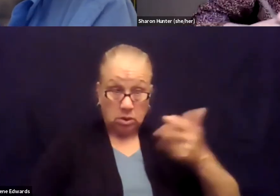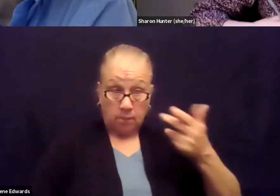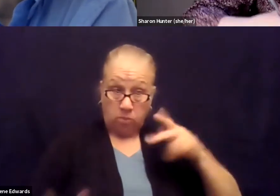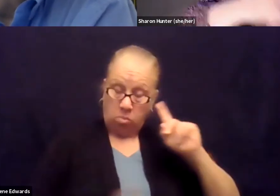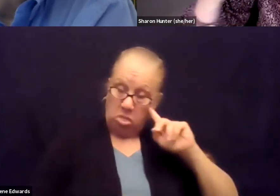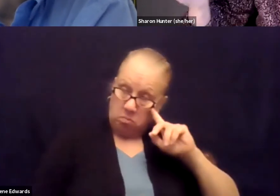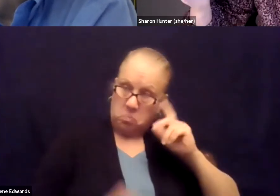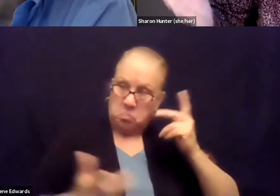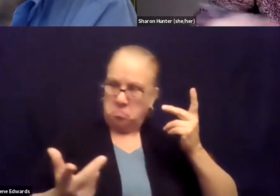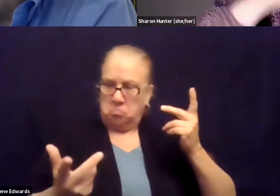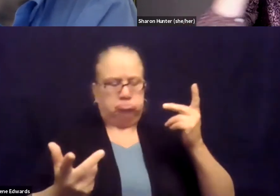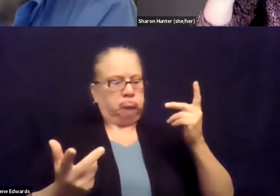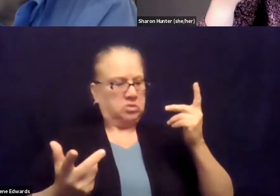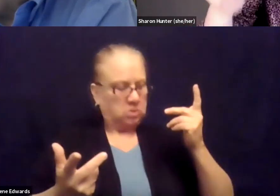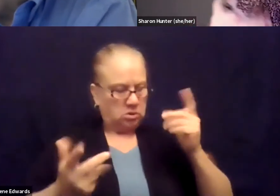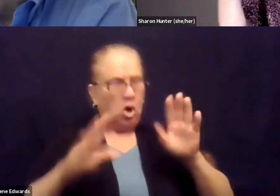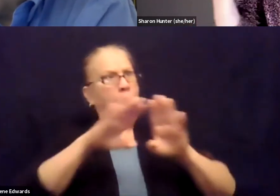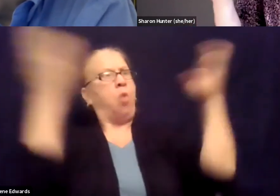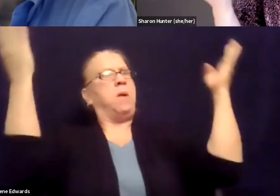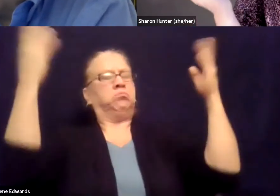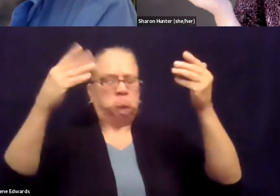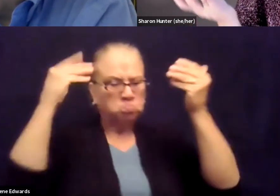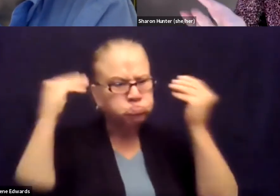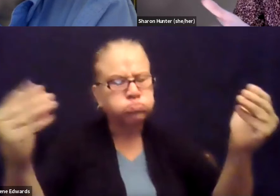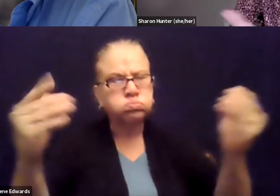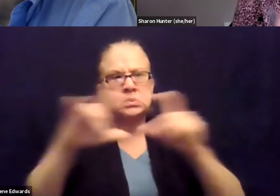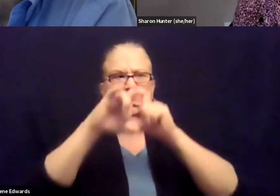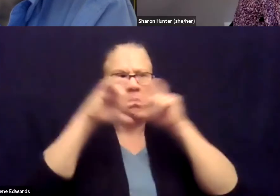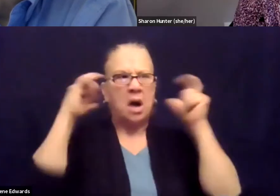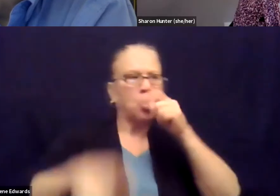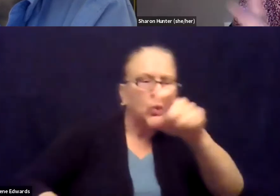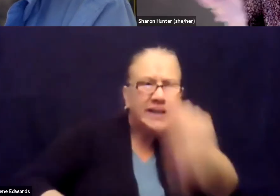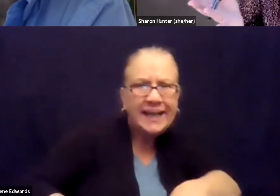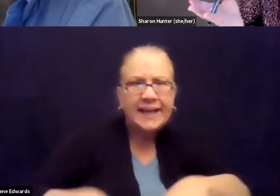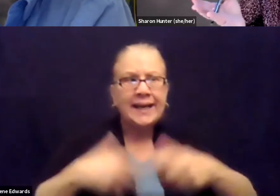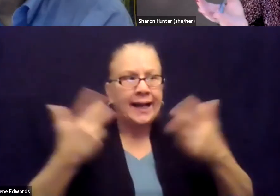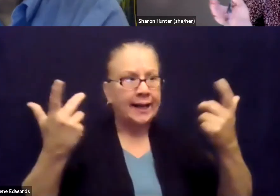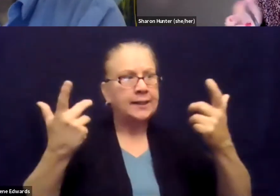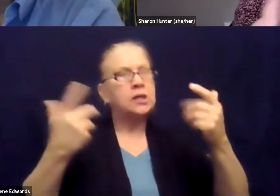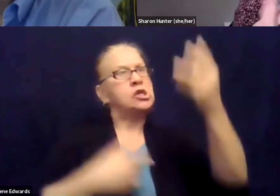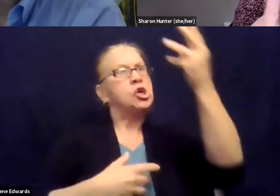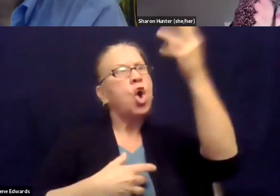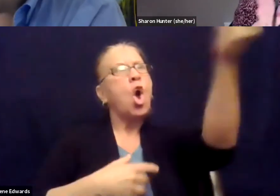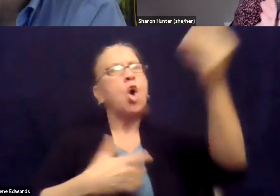should be just opened up and we all take off our masks, and head out, it's maybe a little